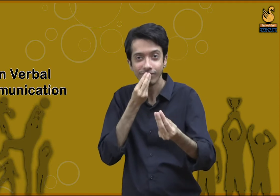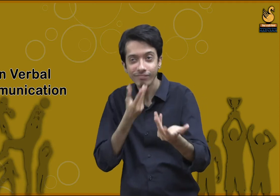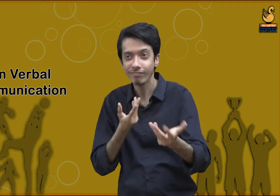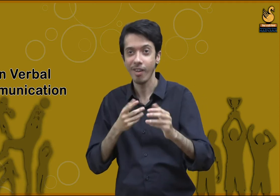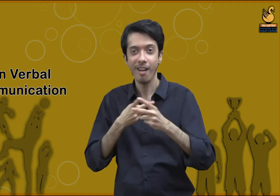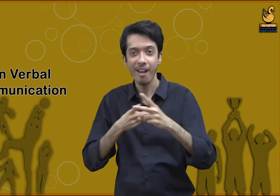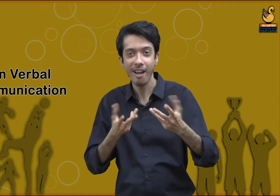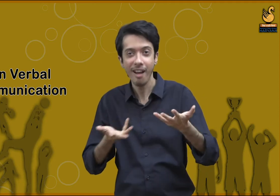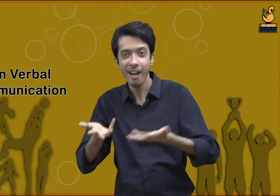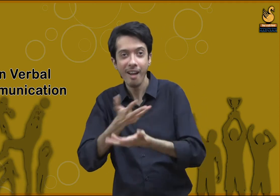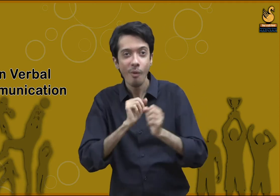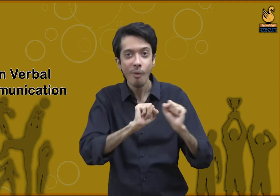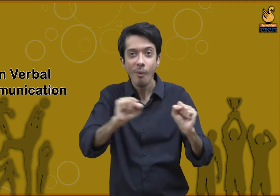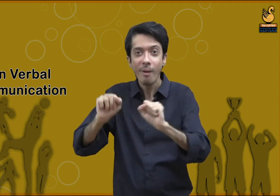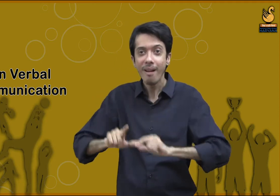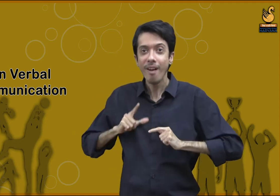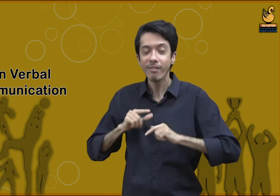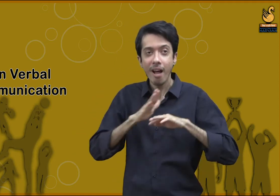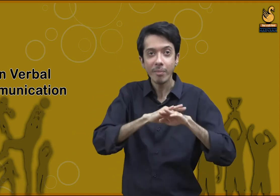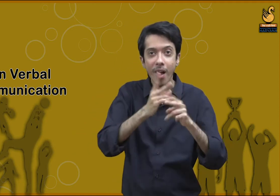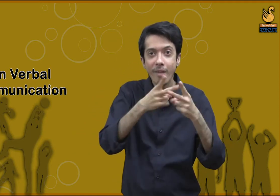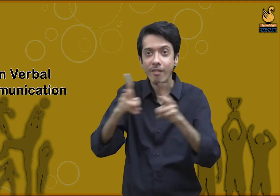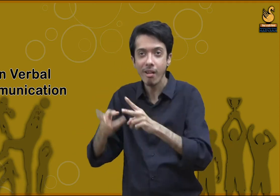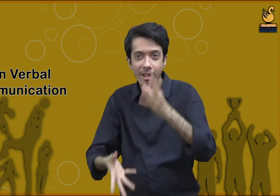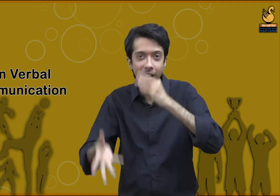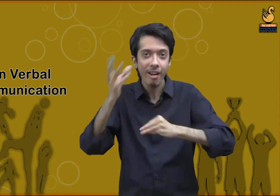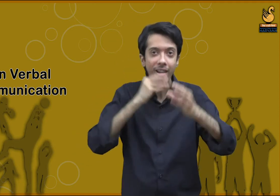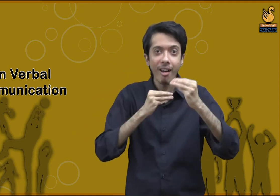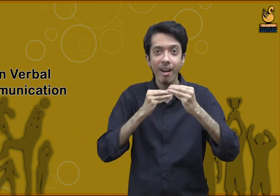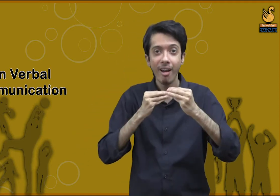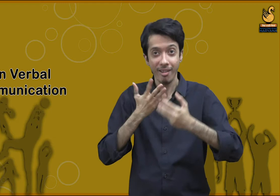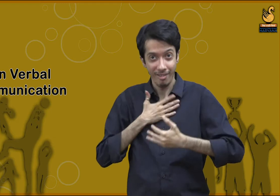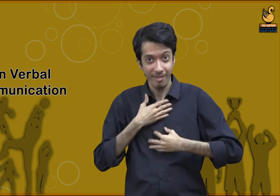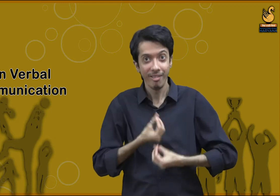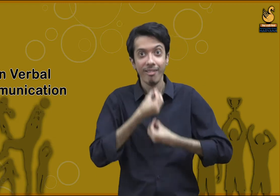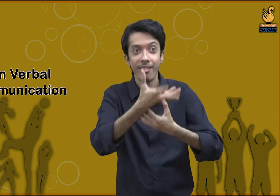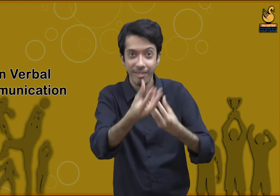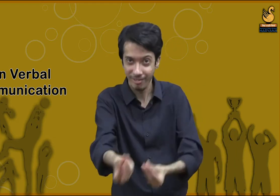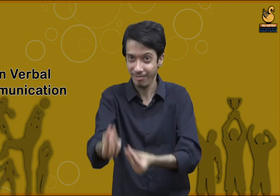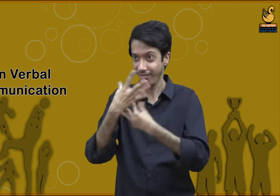different people, exchange thoughts and feelings and we learn from each other's experiences.